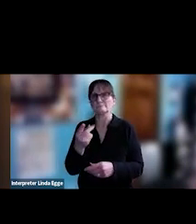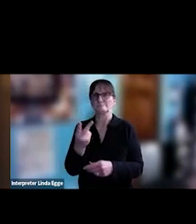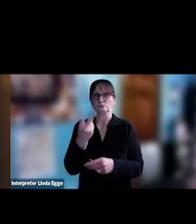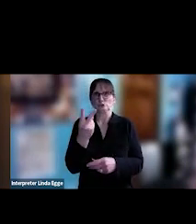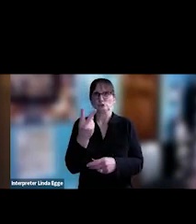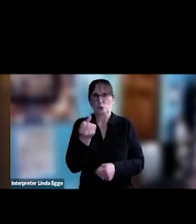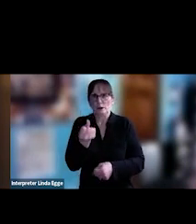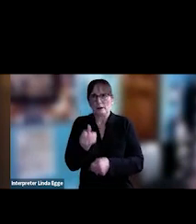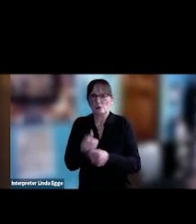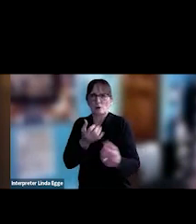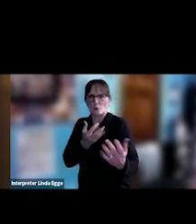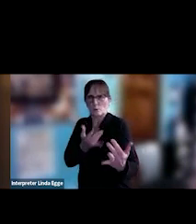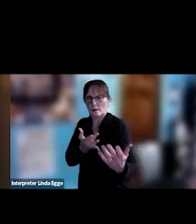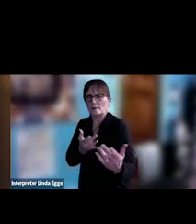for Medicare coverage.